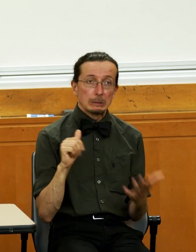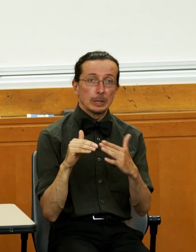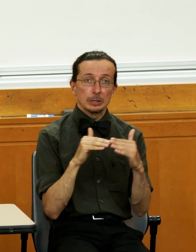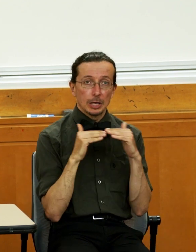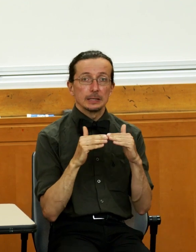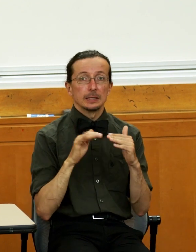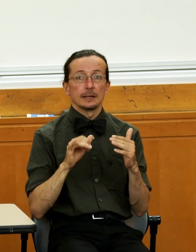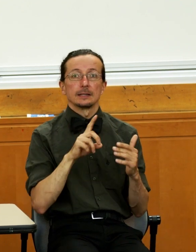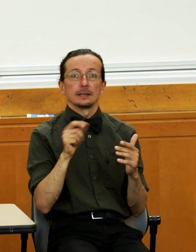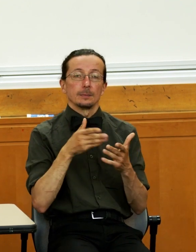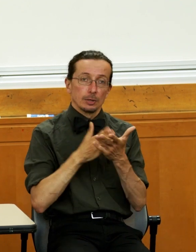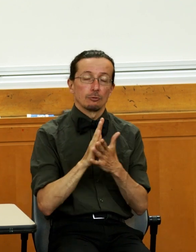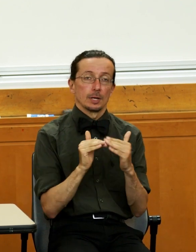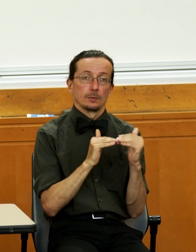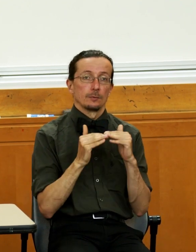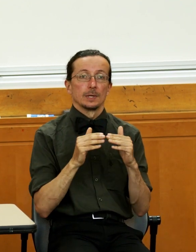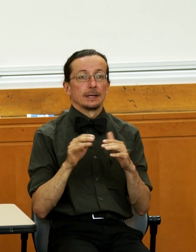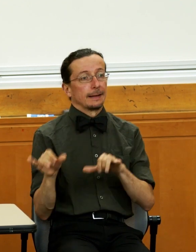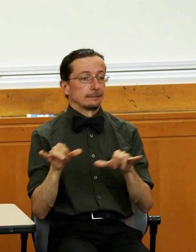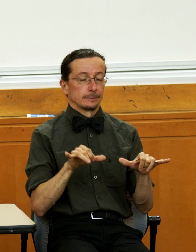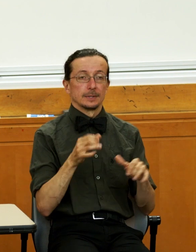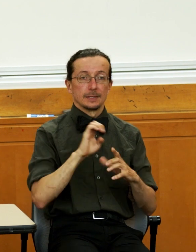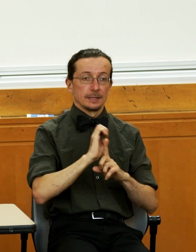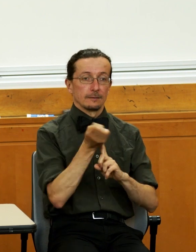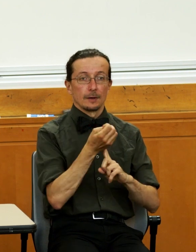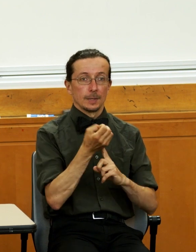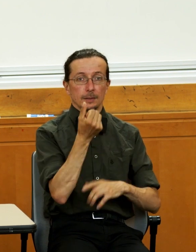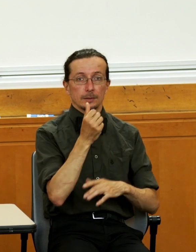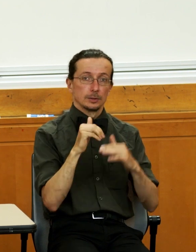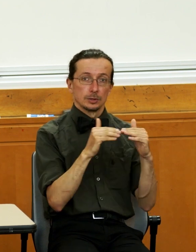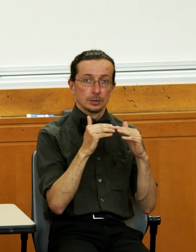movement what the environmental justice movement is to the mainstream environmental movement”,